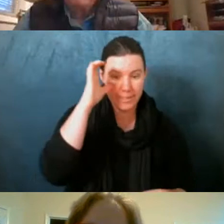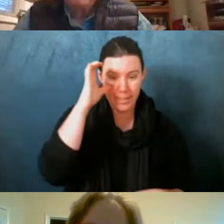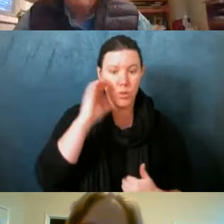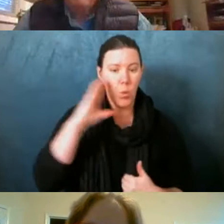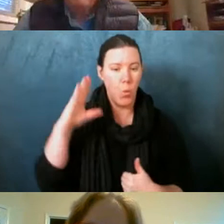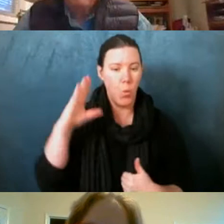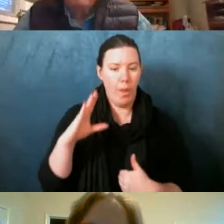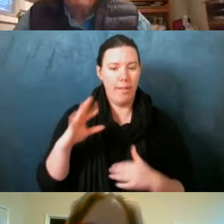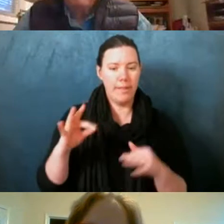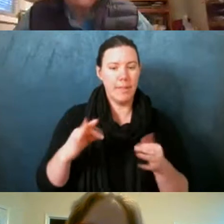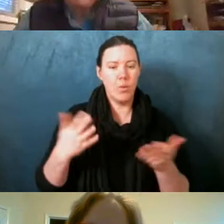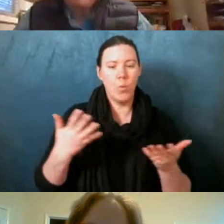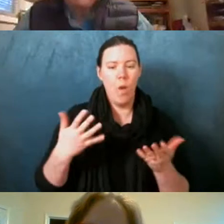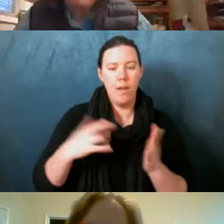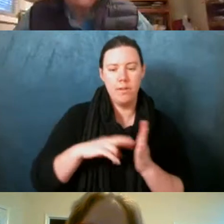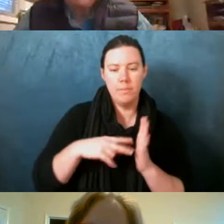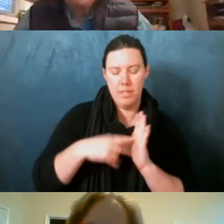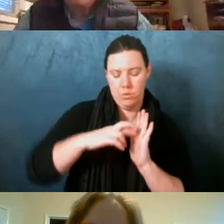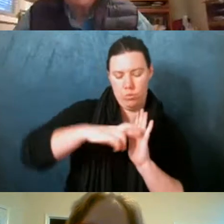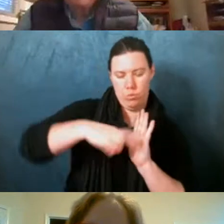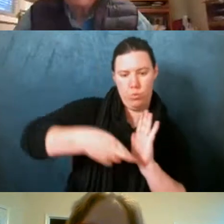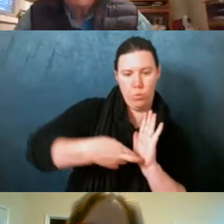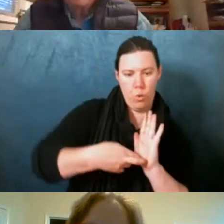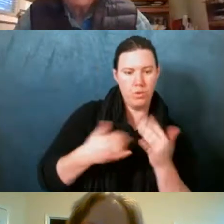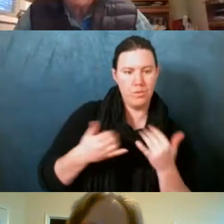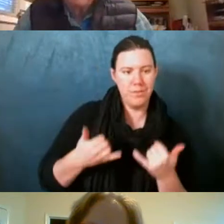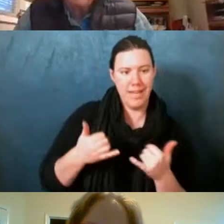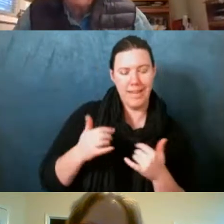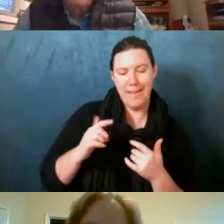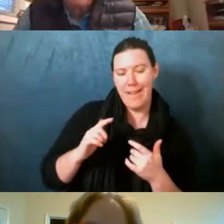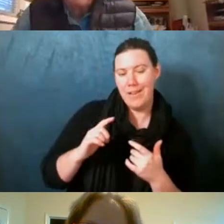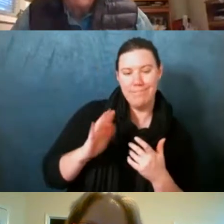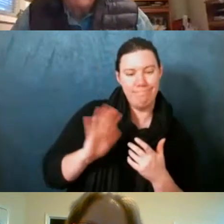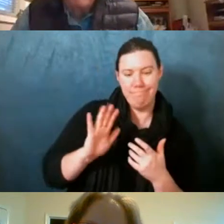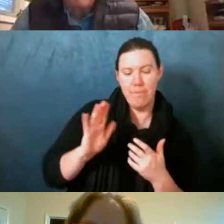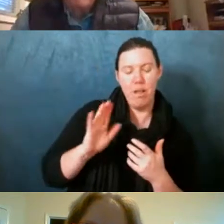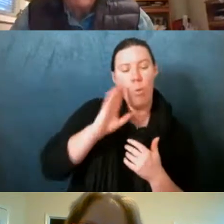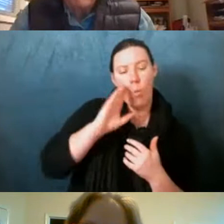during a workshop at a later date. Today is just to listen and to learn.